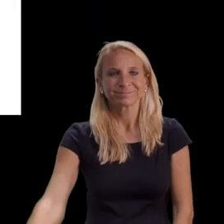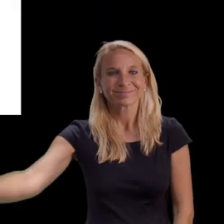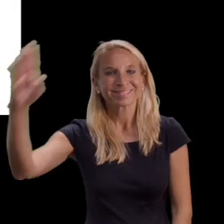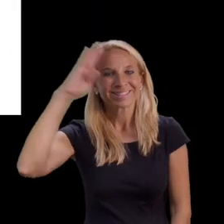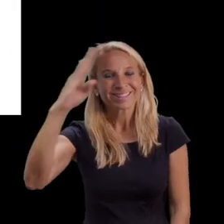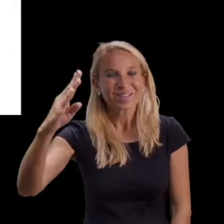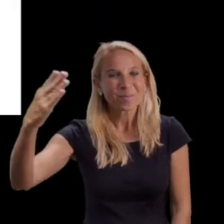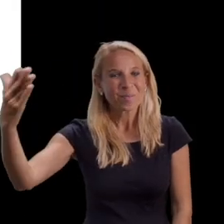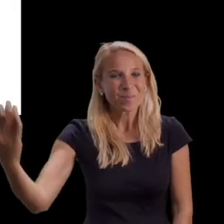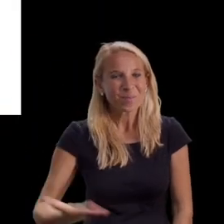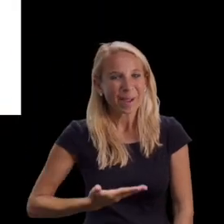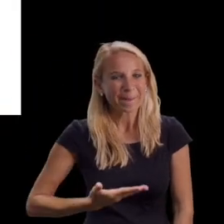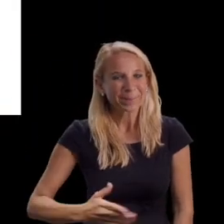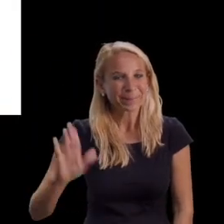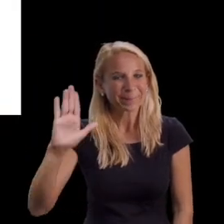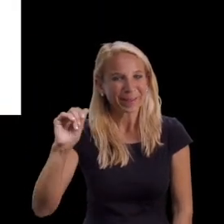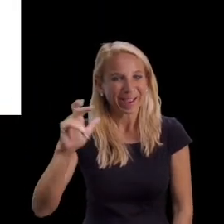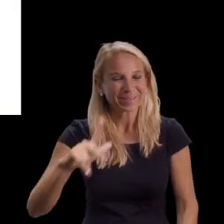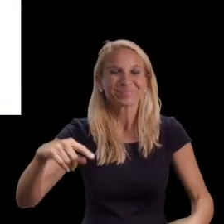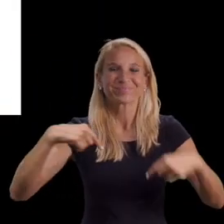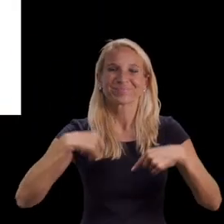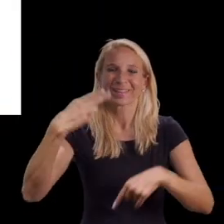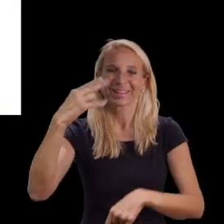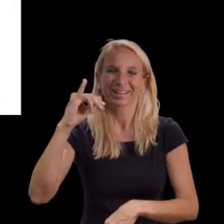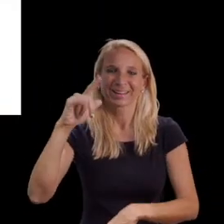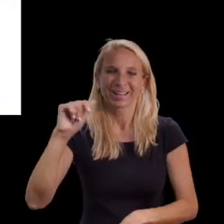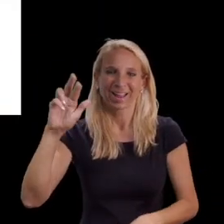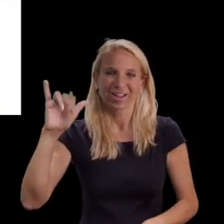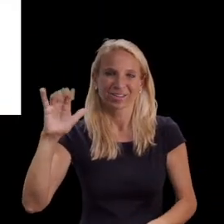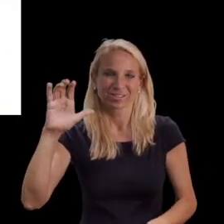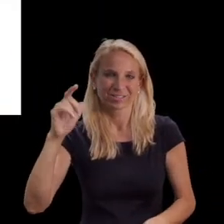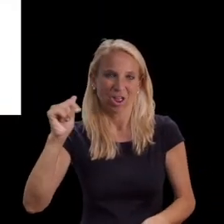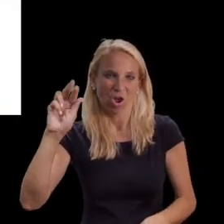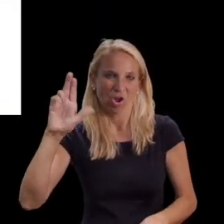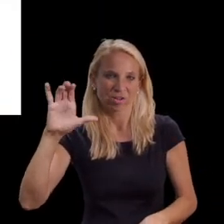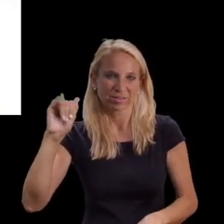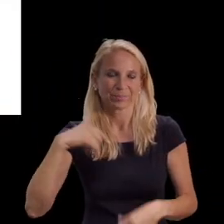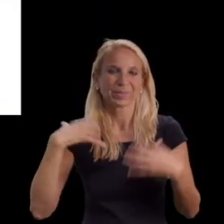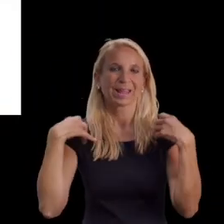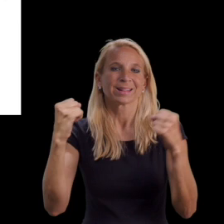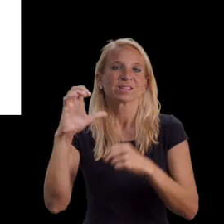Hi, welcome back. This is Hillary Garcia. I'm a healthcare attorney with Disability Rights Texas